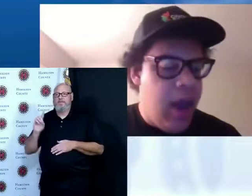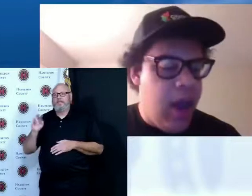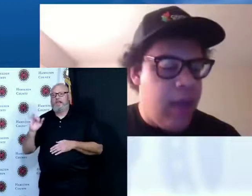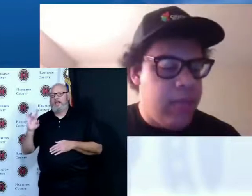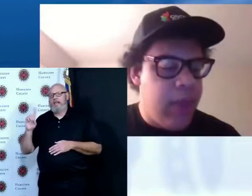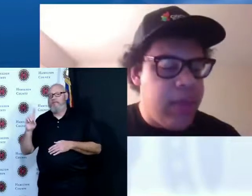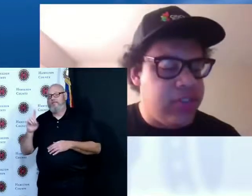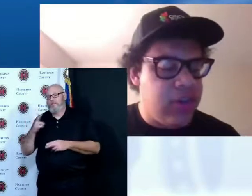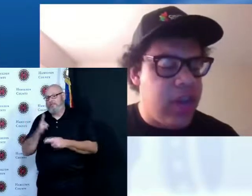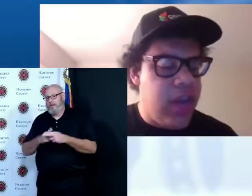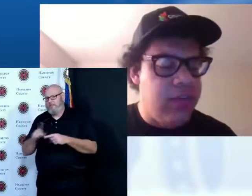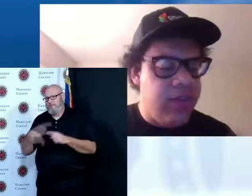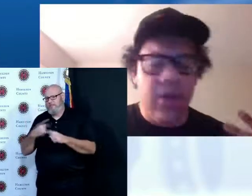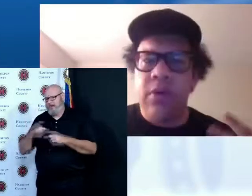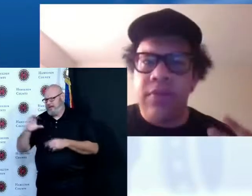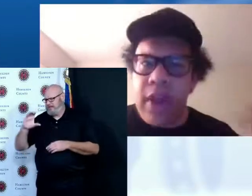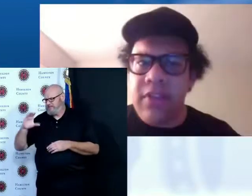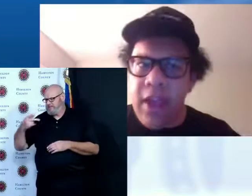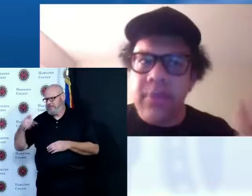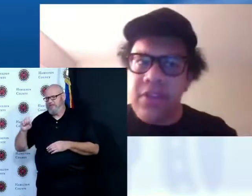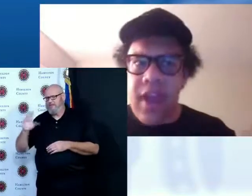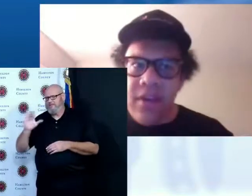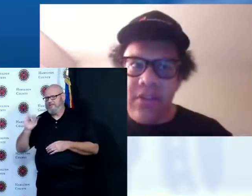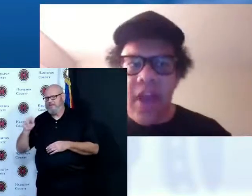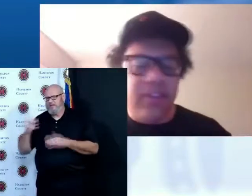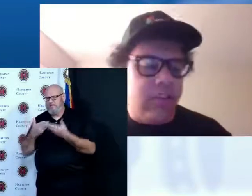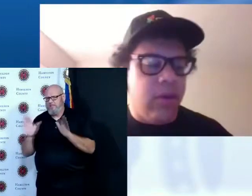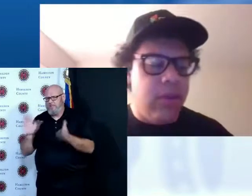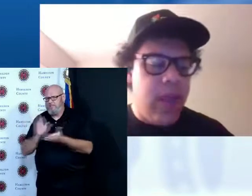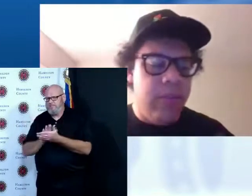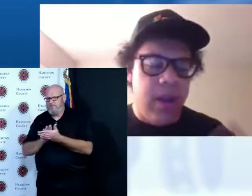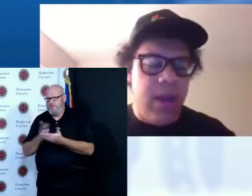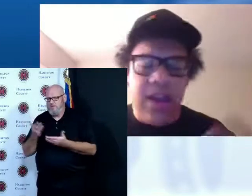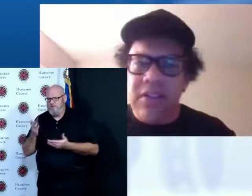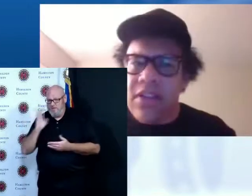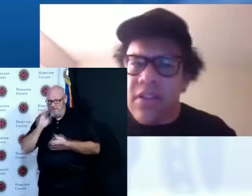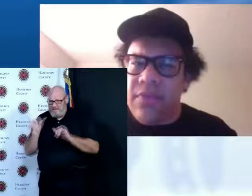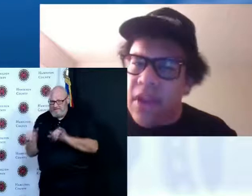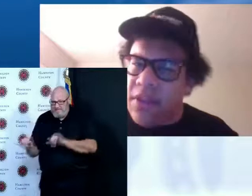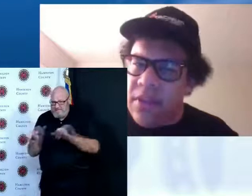I'm not sure if it will affect Hamilton County's vaccine rollout but is it affecting